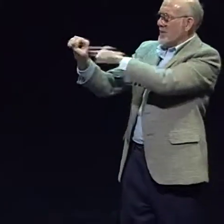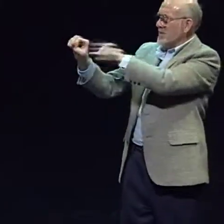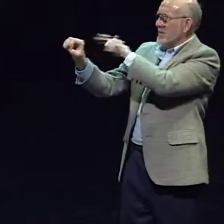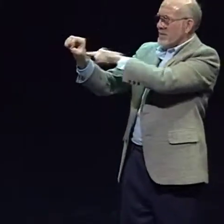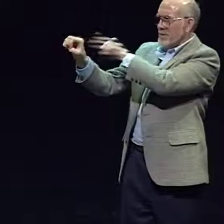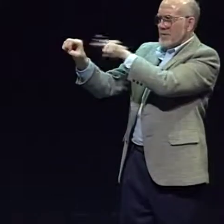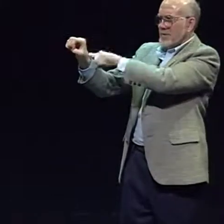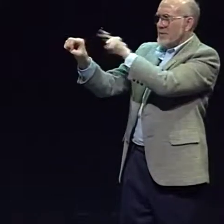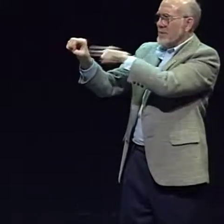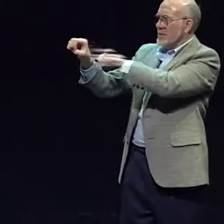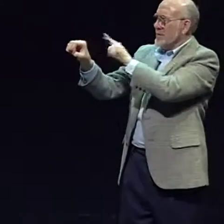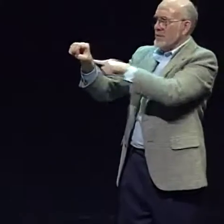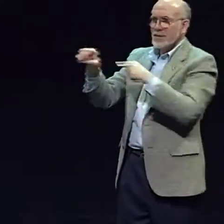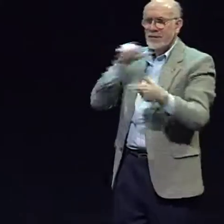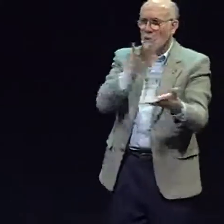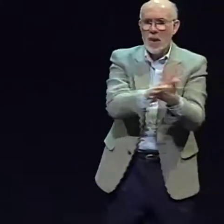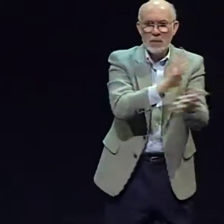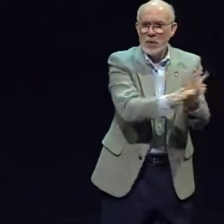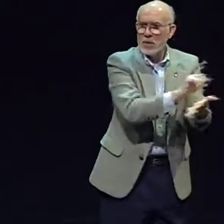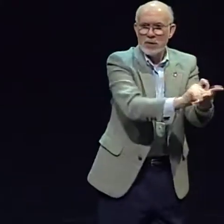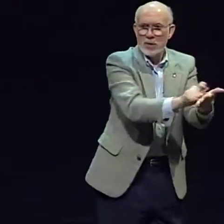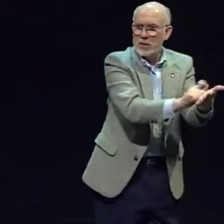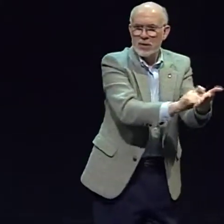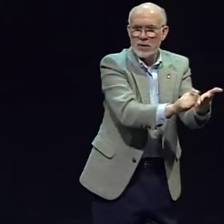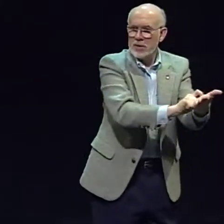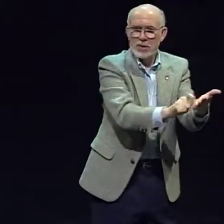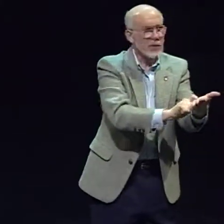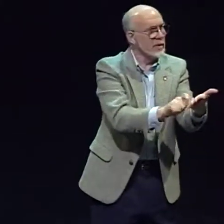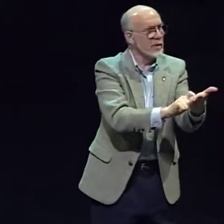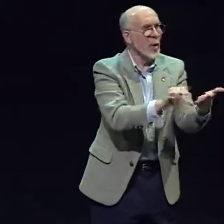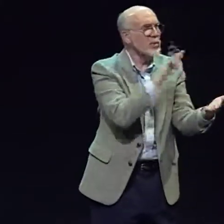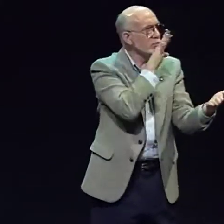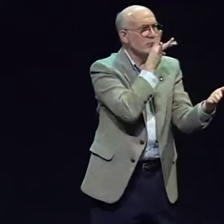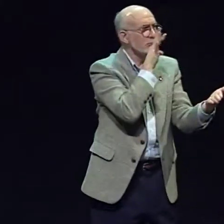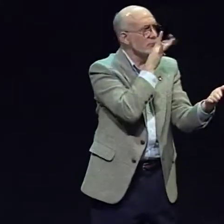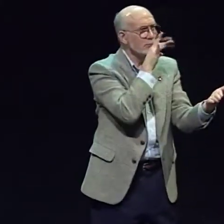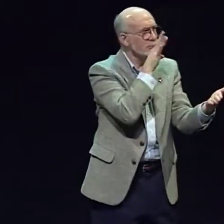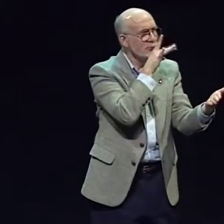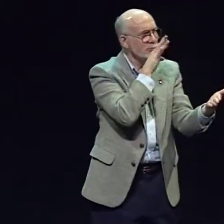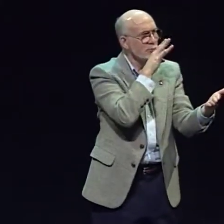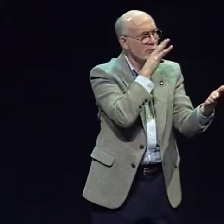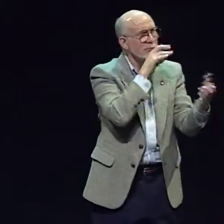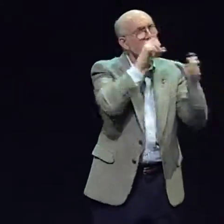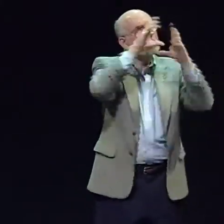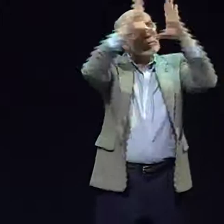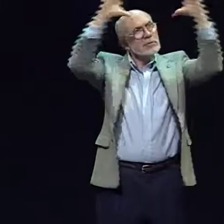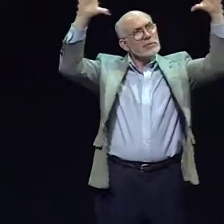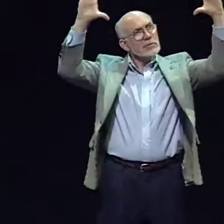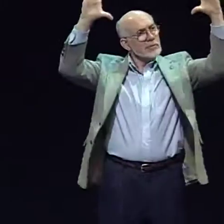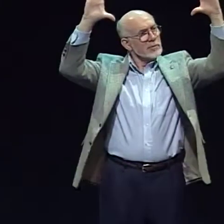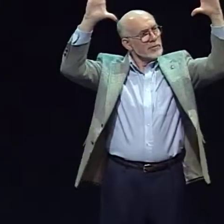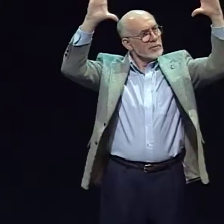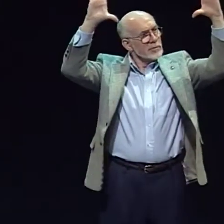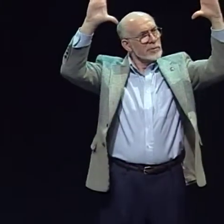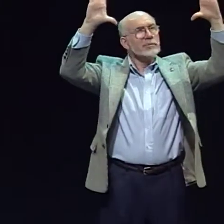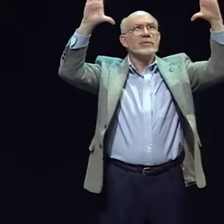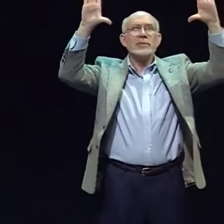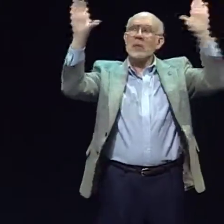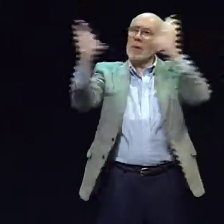BECAUSE AMERICAN SIGN LANGUAGE RELIES TREMENDOUSLY ON SPACE. IT'S NOT A WRITTEN LANGUAGE. IT'S NOT A SPOKEN LANGUAGE.